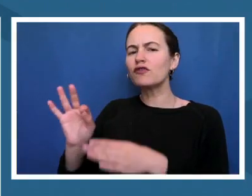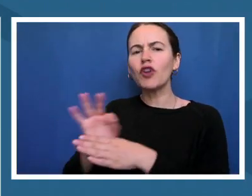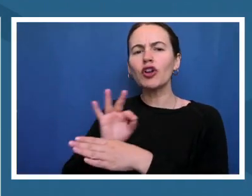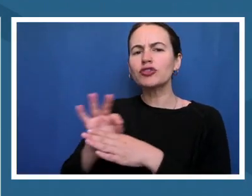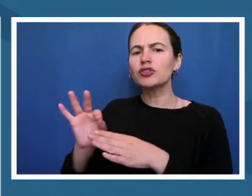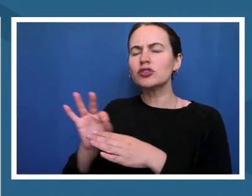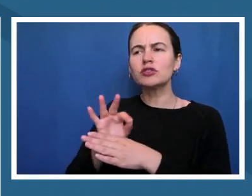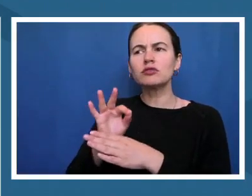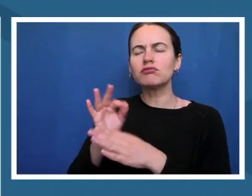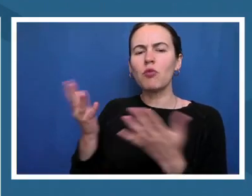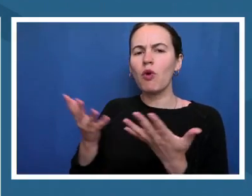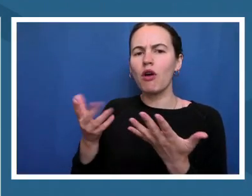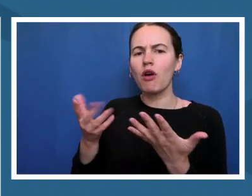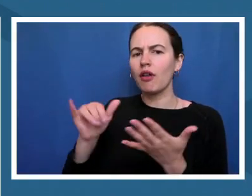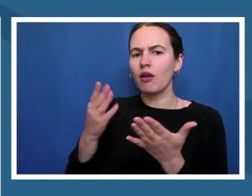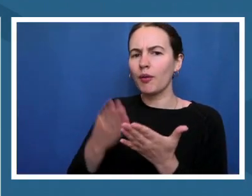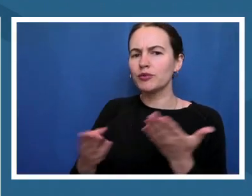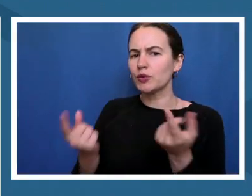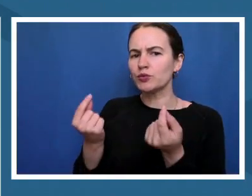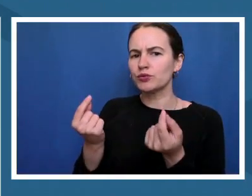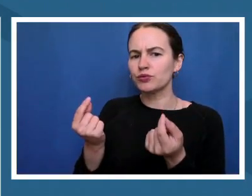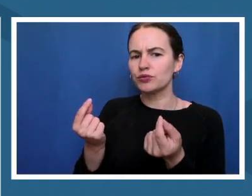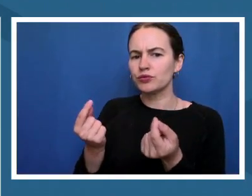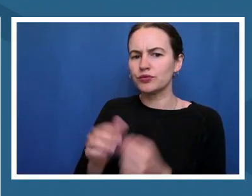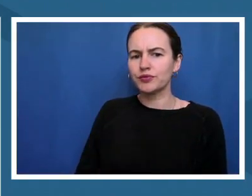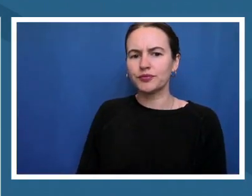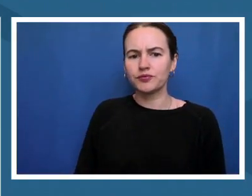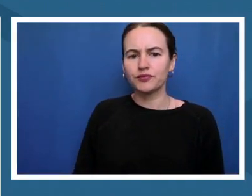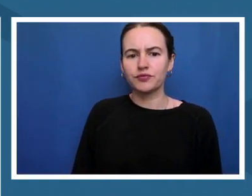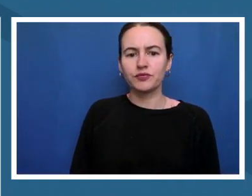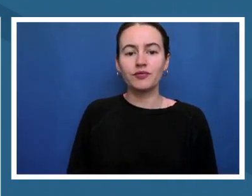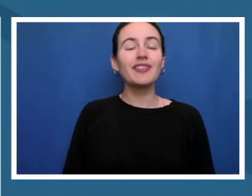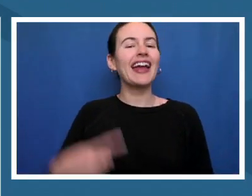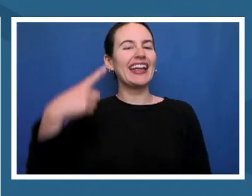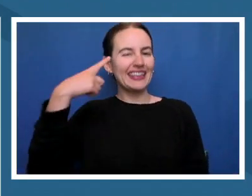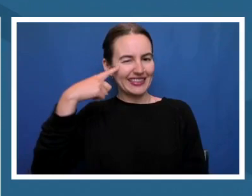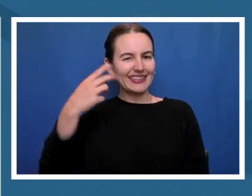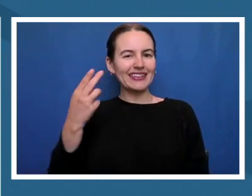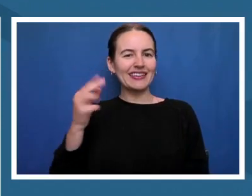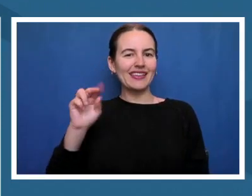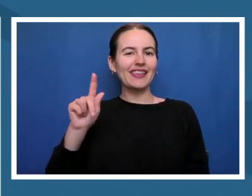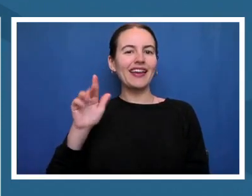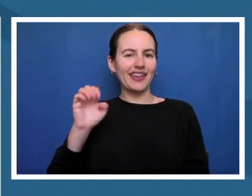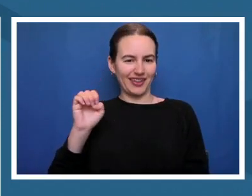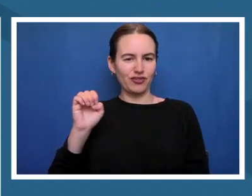nicole i think it's the handle because it's the longest part so i think you would hold